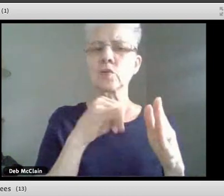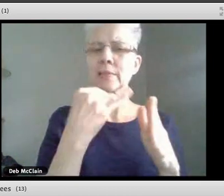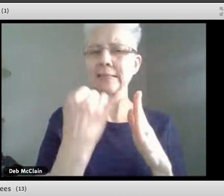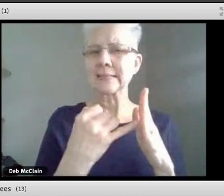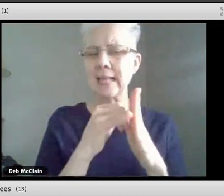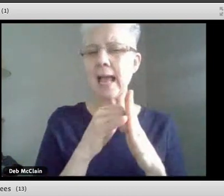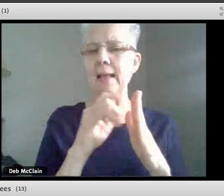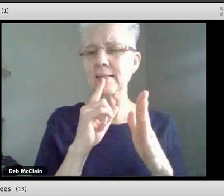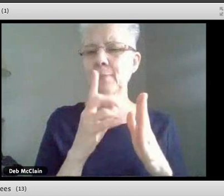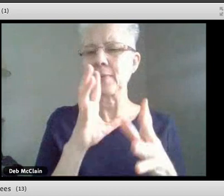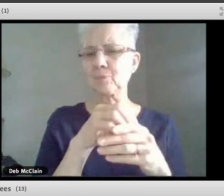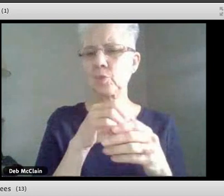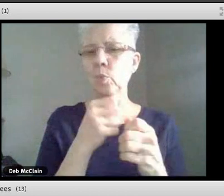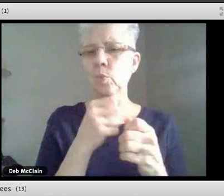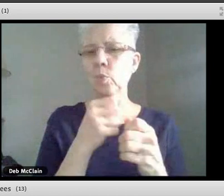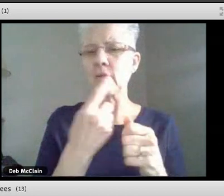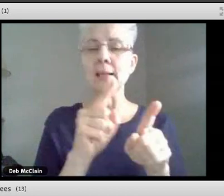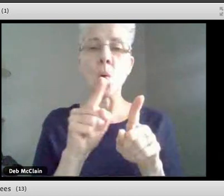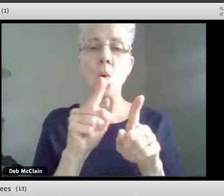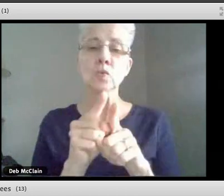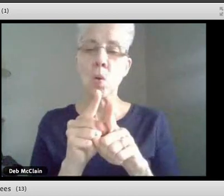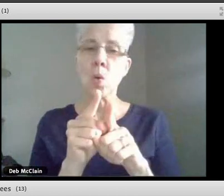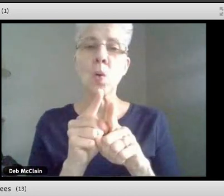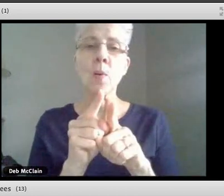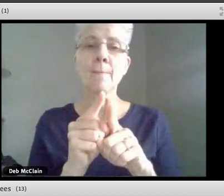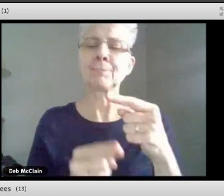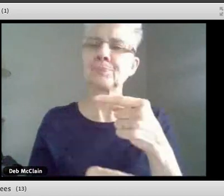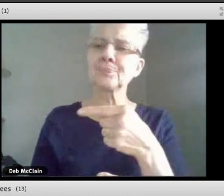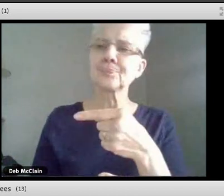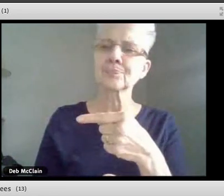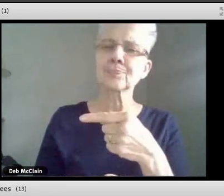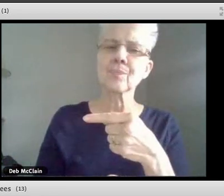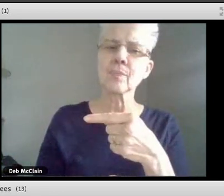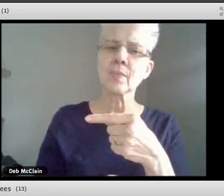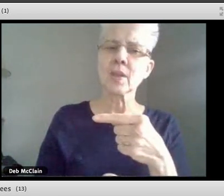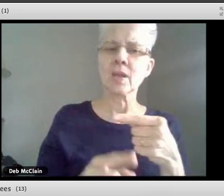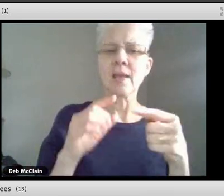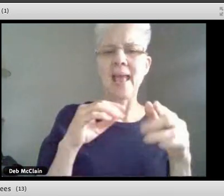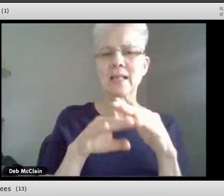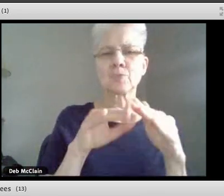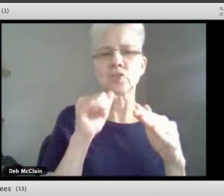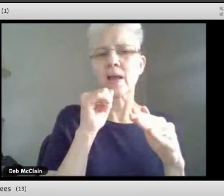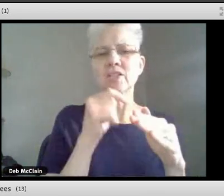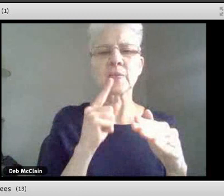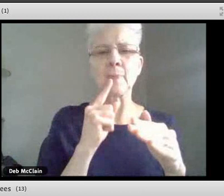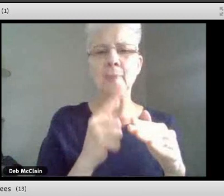and also accessibility shouldn't just be a design principle. It shouldn't just be an added feature.